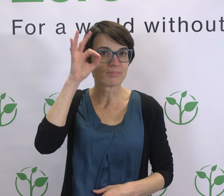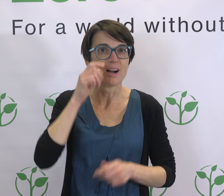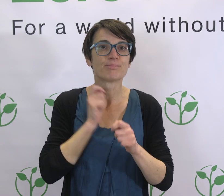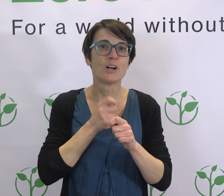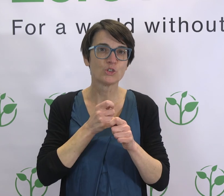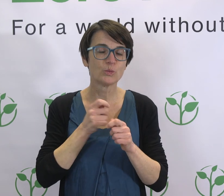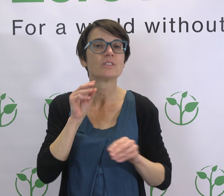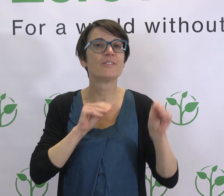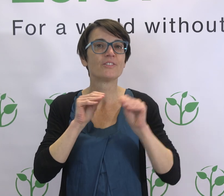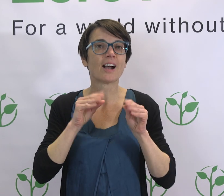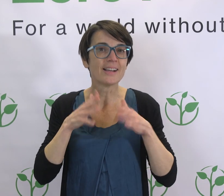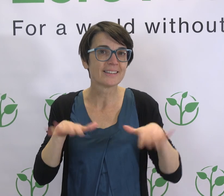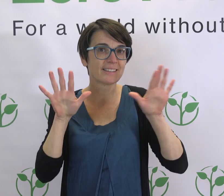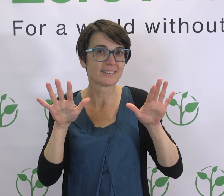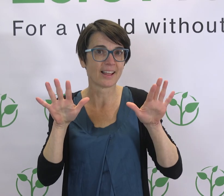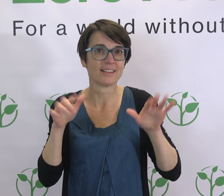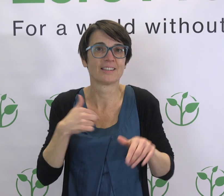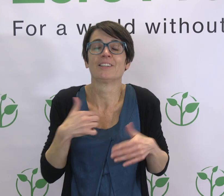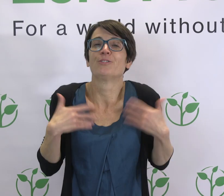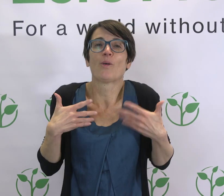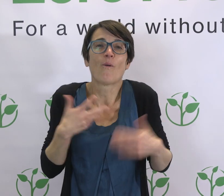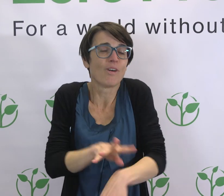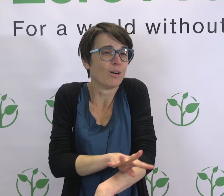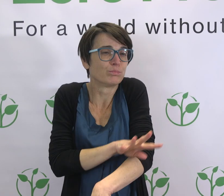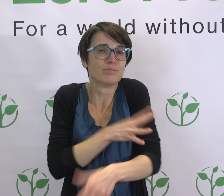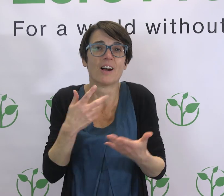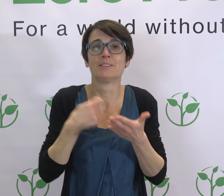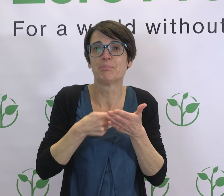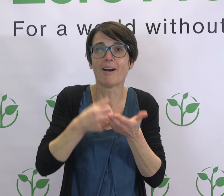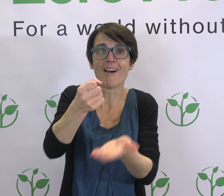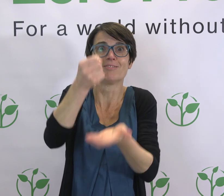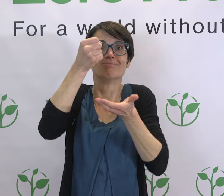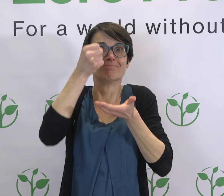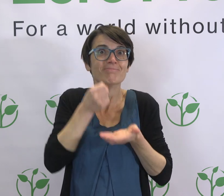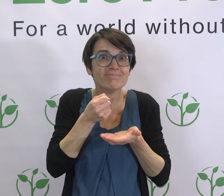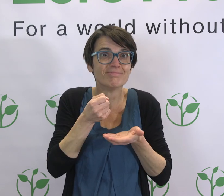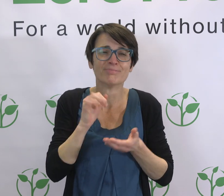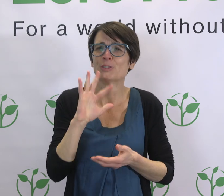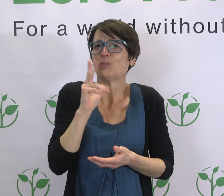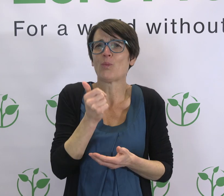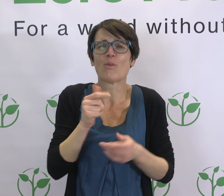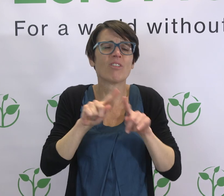My name is Babs Schuster. I am from the association kinderhände and I am so happy that we won this award.